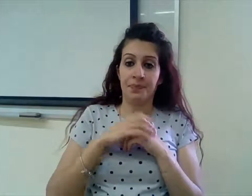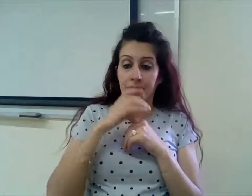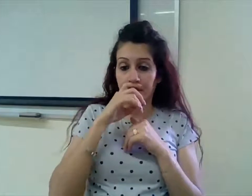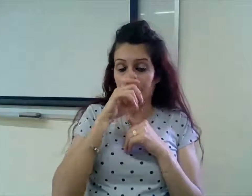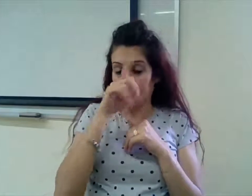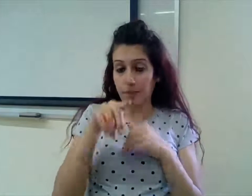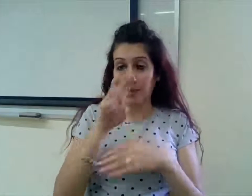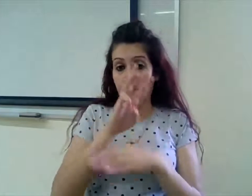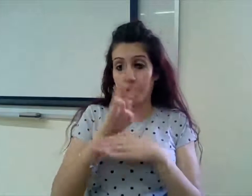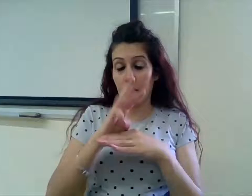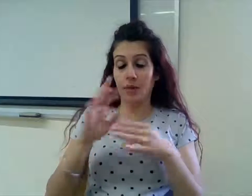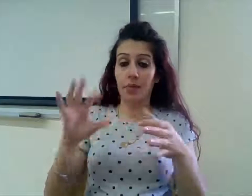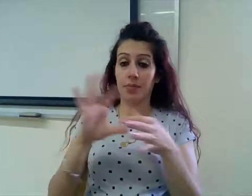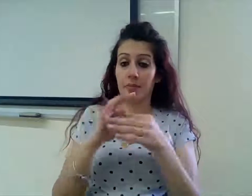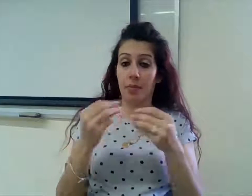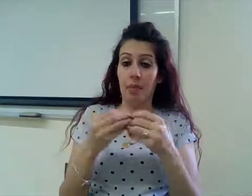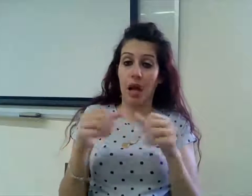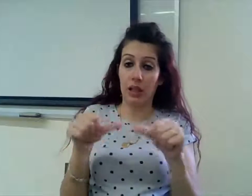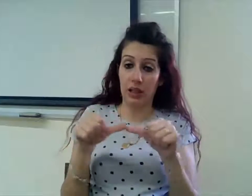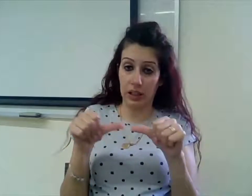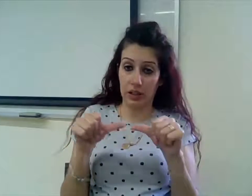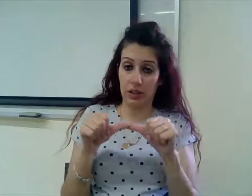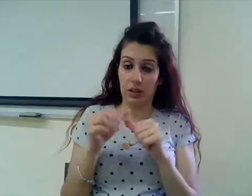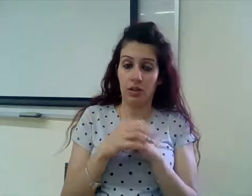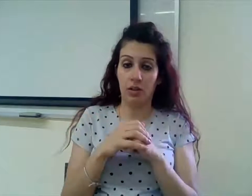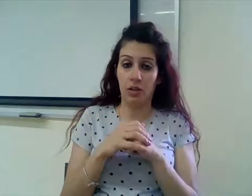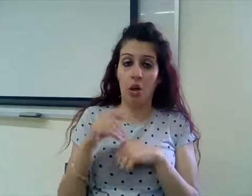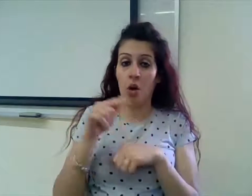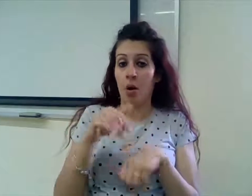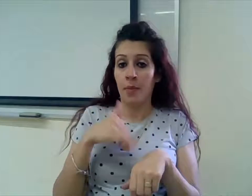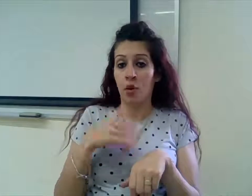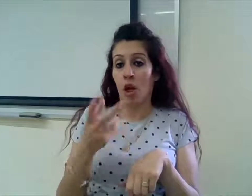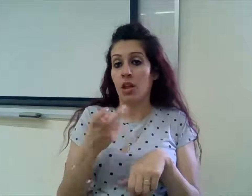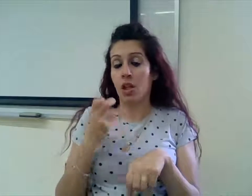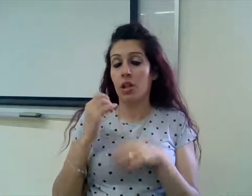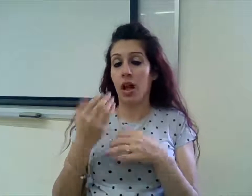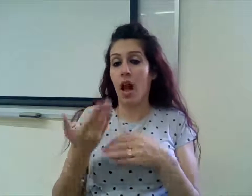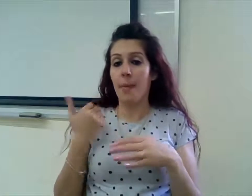approaches this we can't ignore we can't deny however it cannot completely